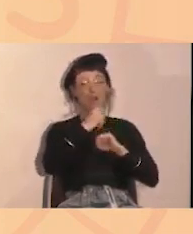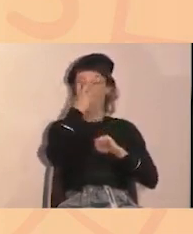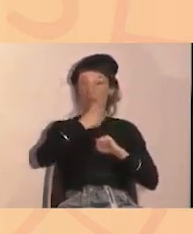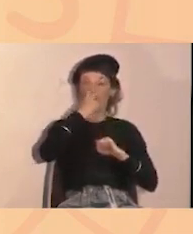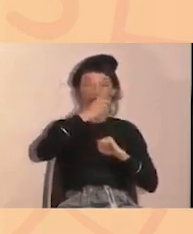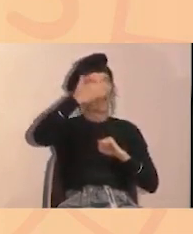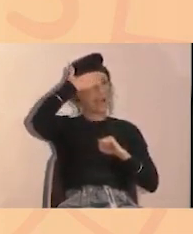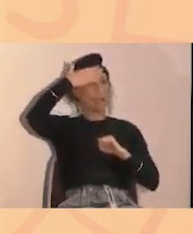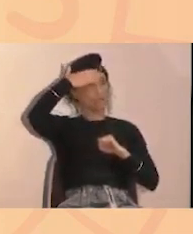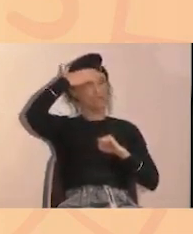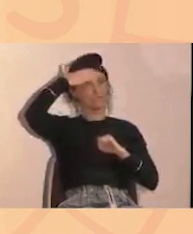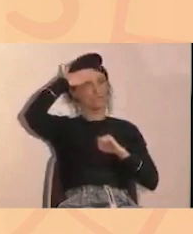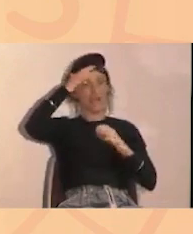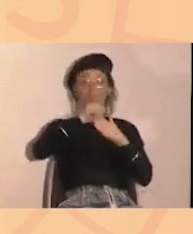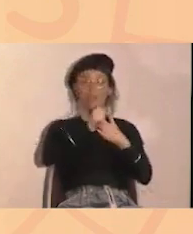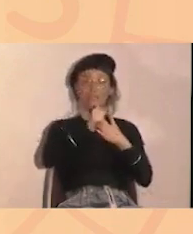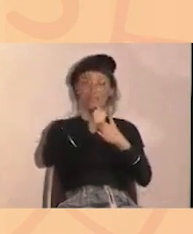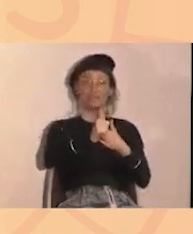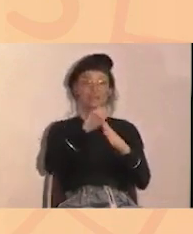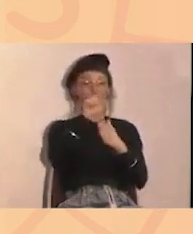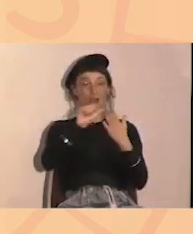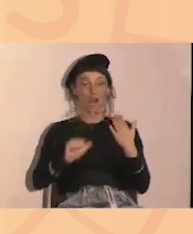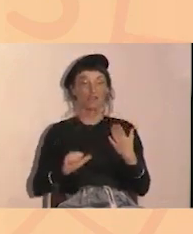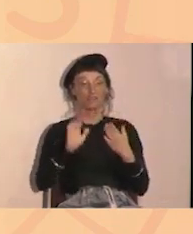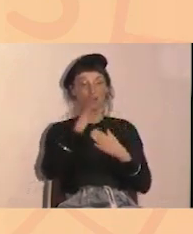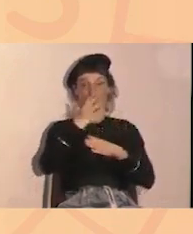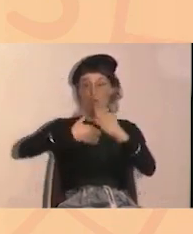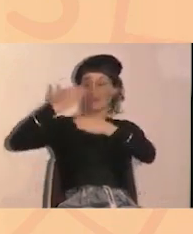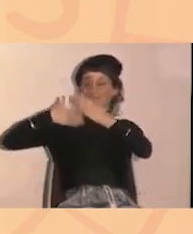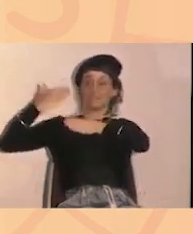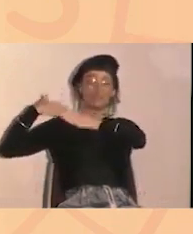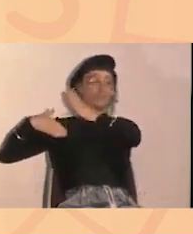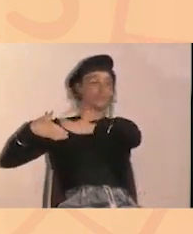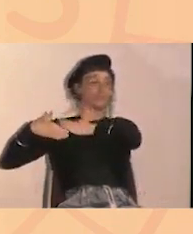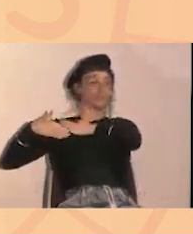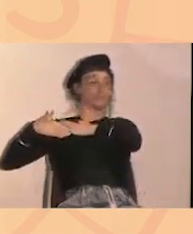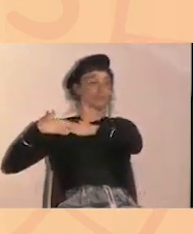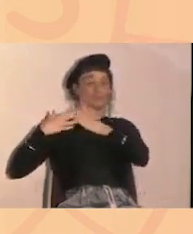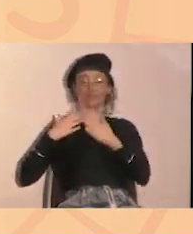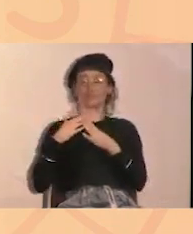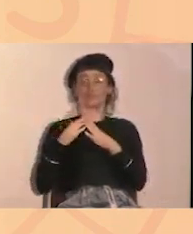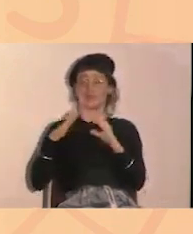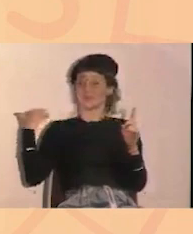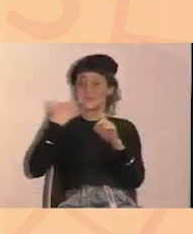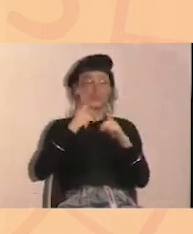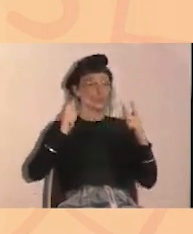through our parents and grandparents and all of our ancestors. Without you all and your endless efforts and unwavering tenacity,